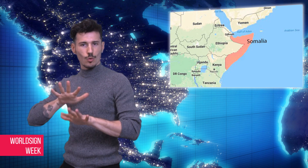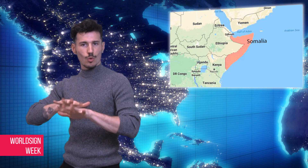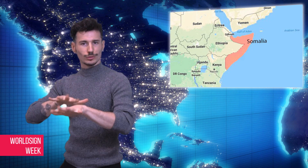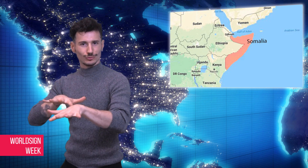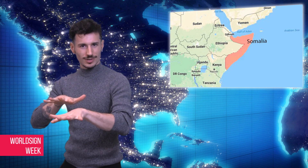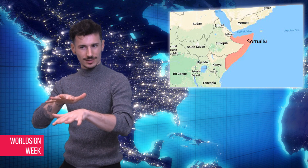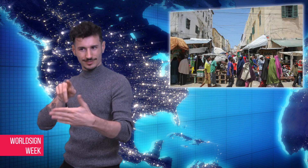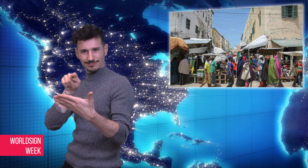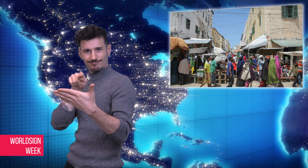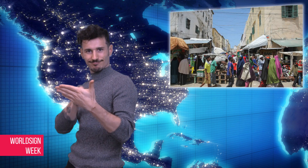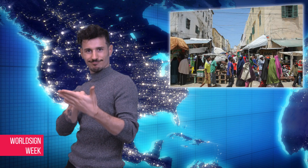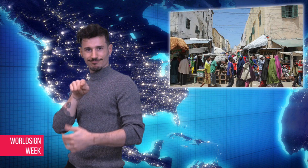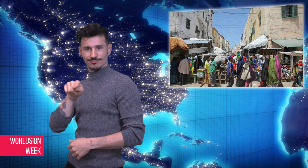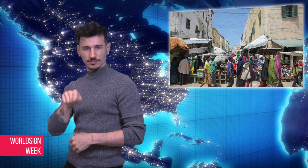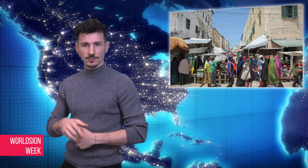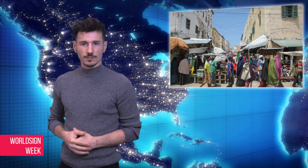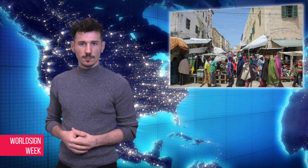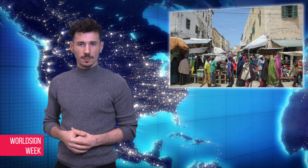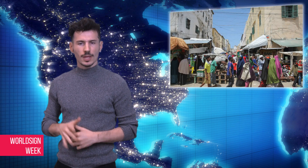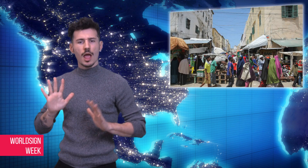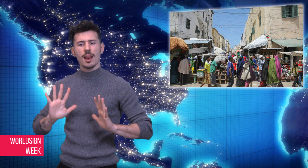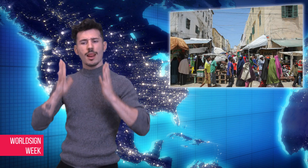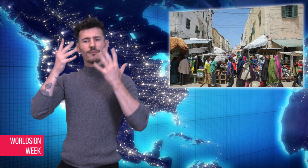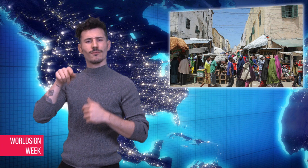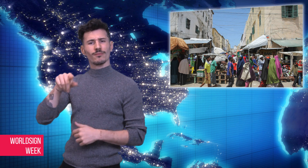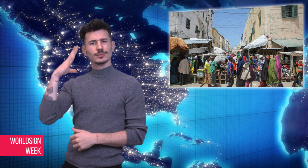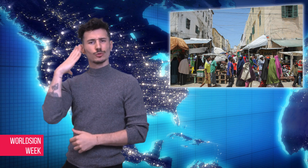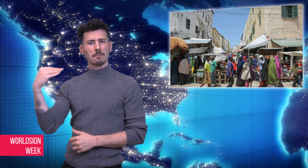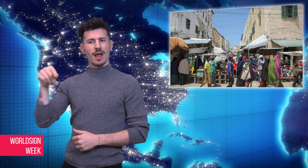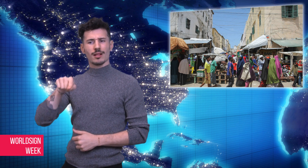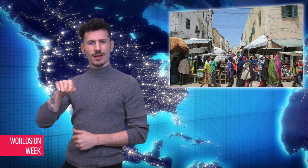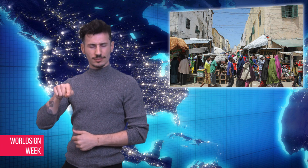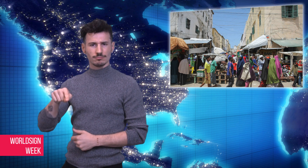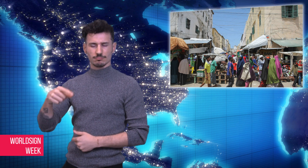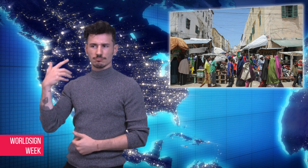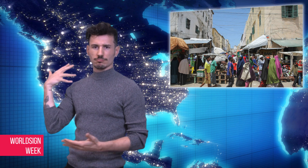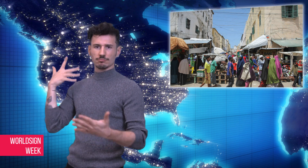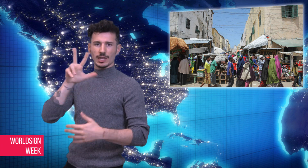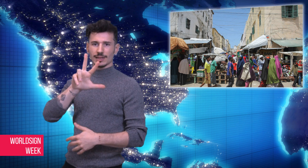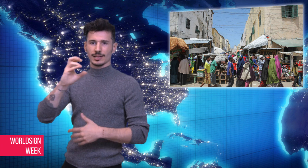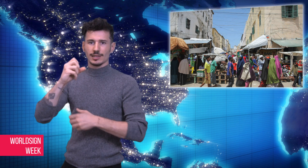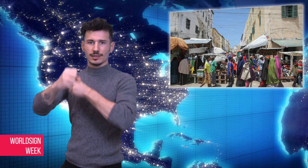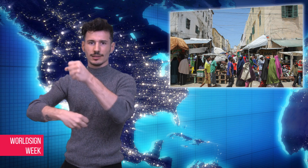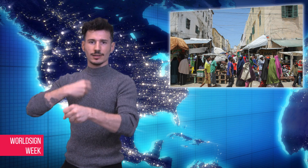Life in Somalia is slowly becoming stable after